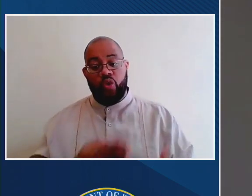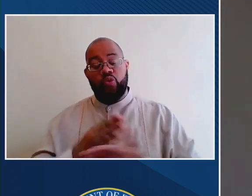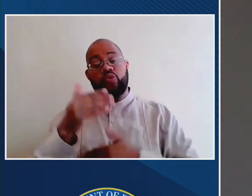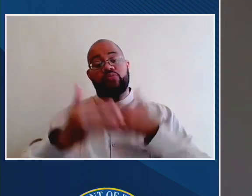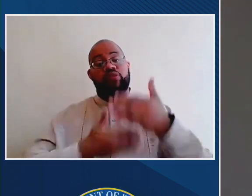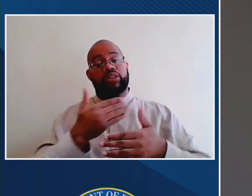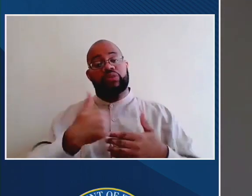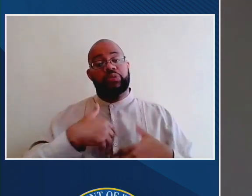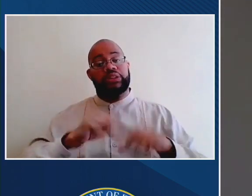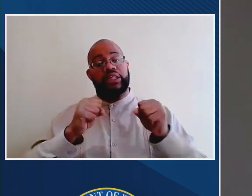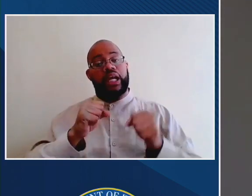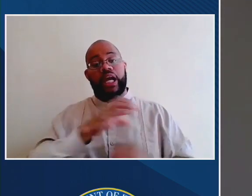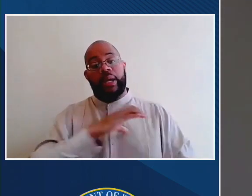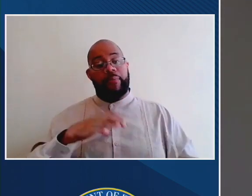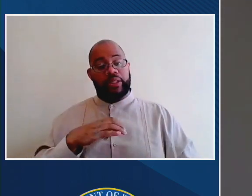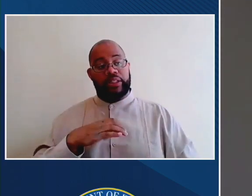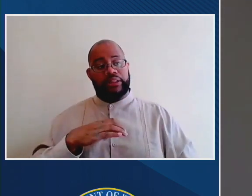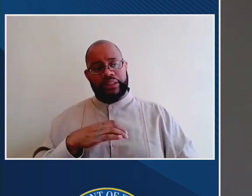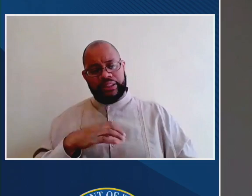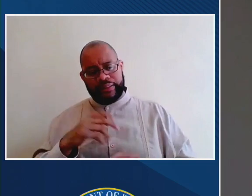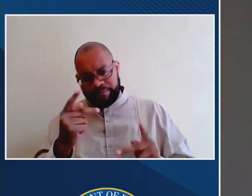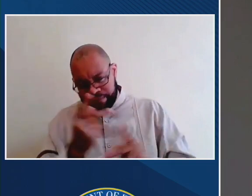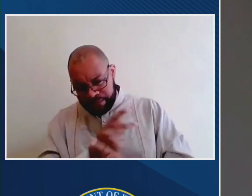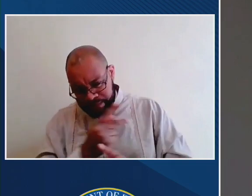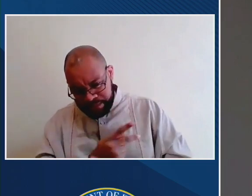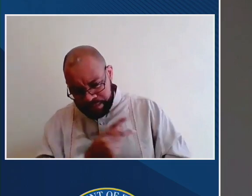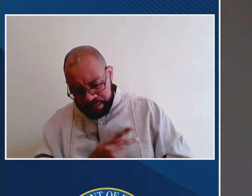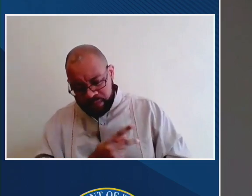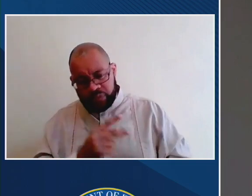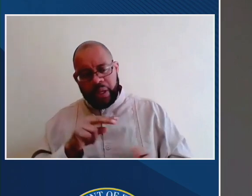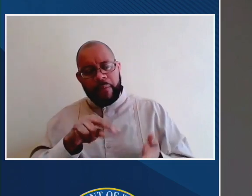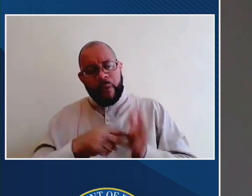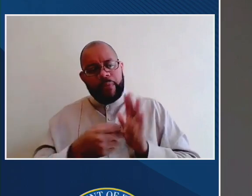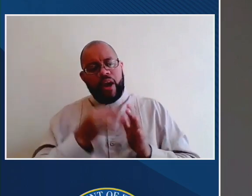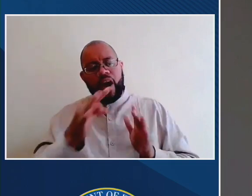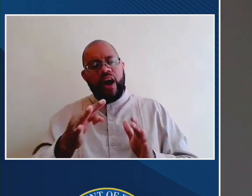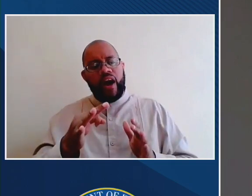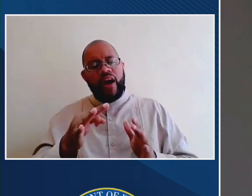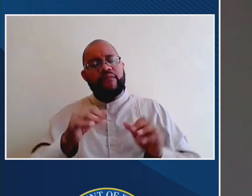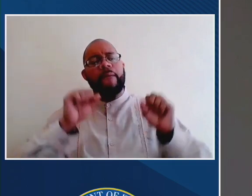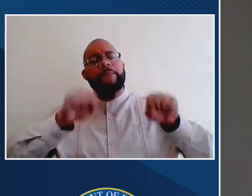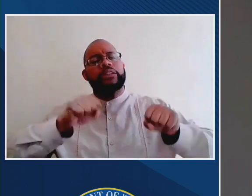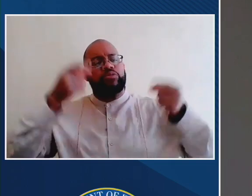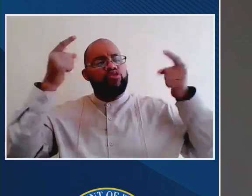committee's temperature for purposes of tentative agreement. This will help us monitor where the